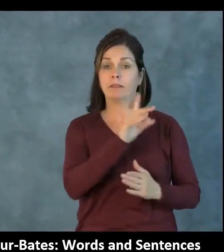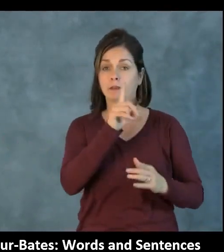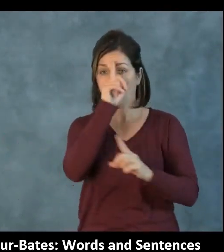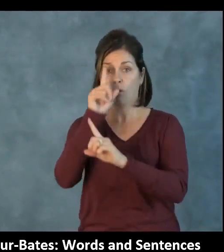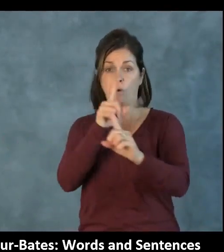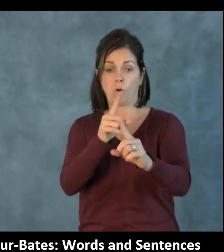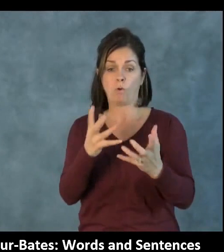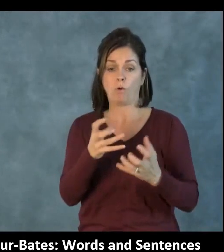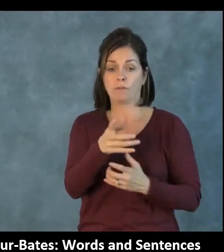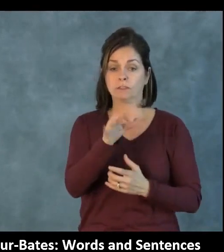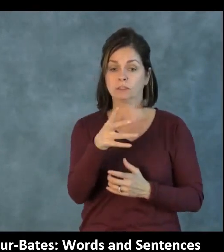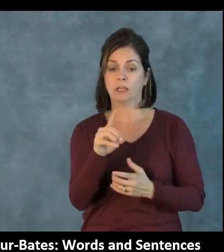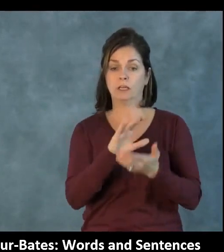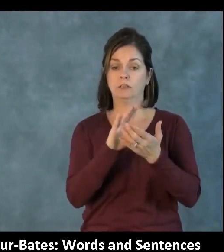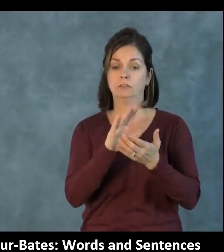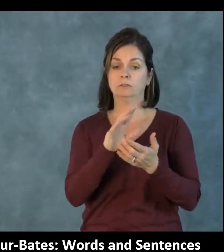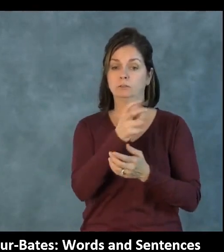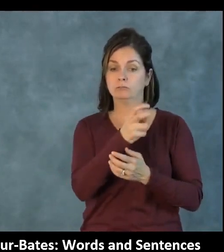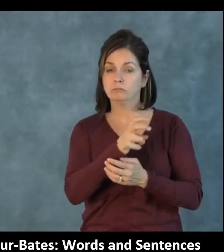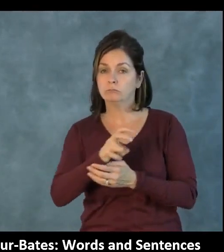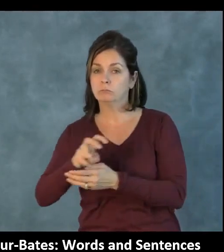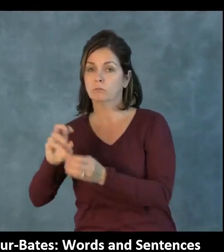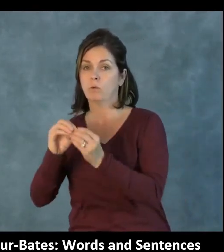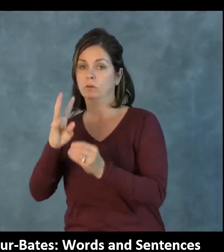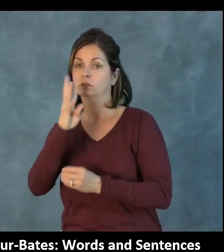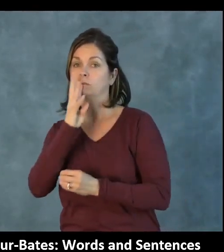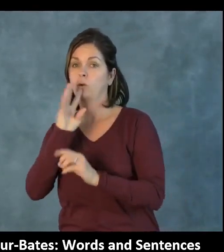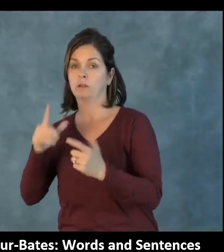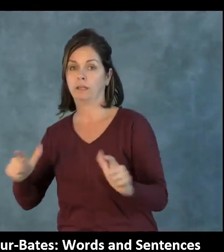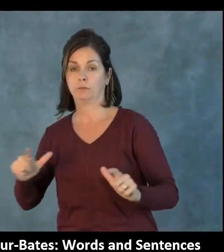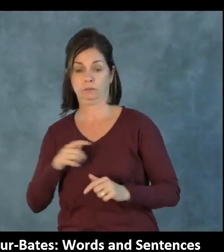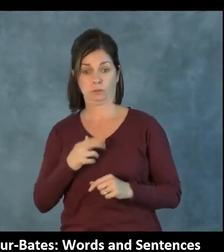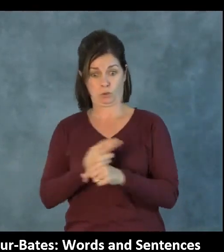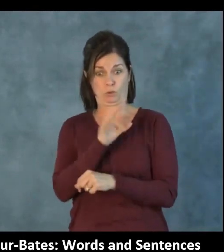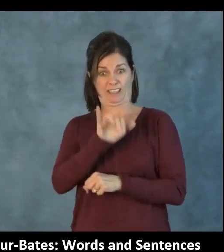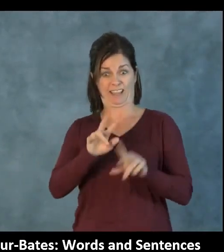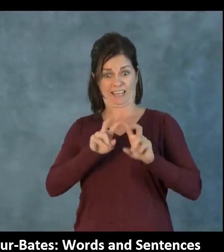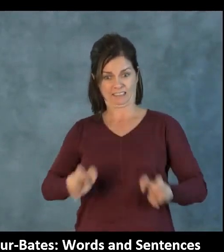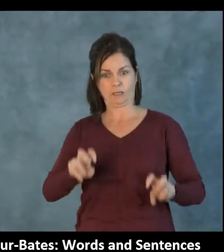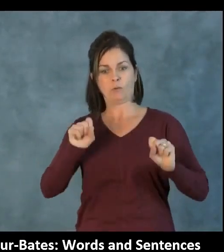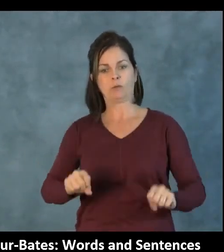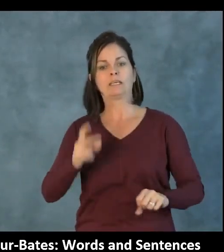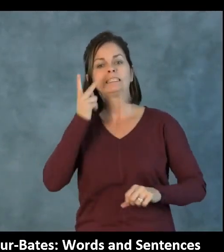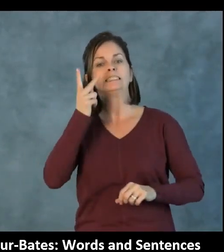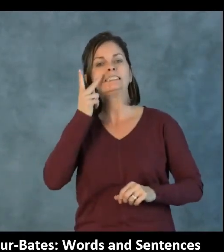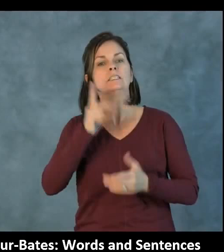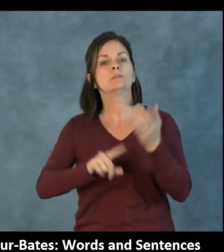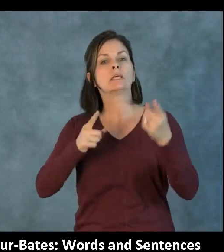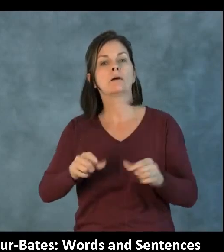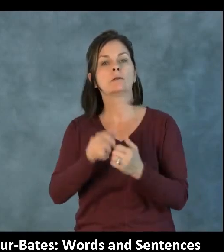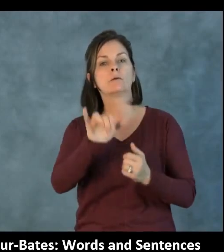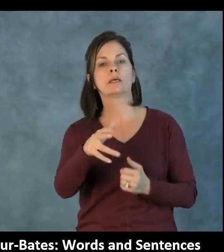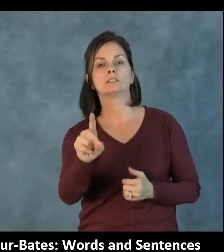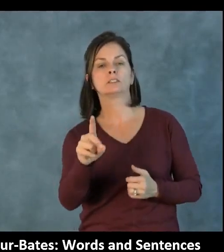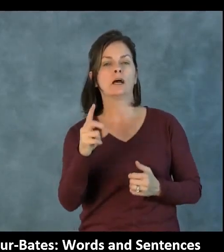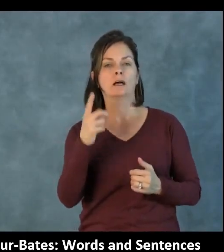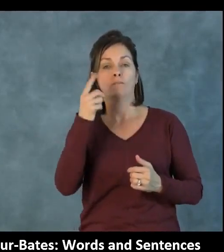We can see by looking at this assessment over time, which trend is happening with a given child.